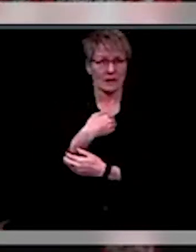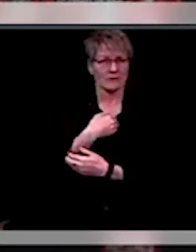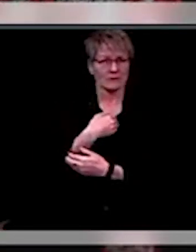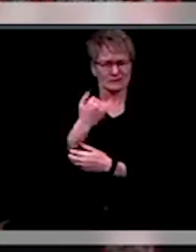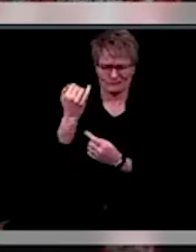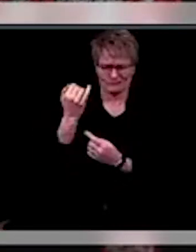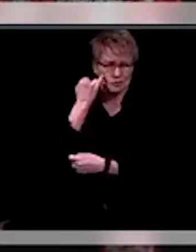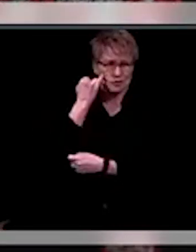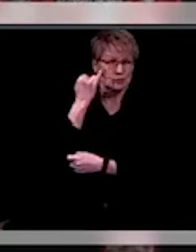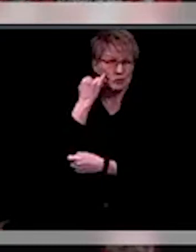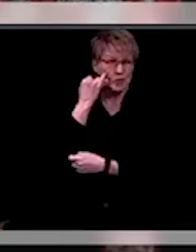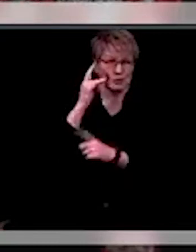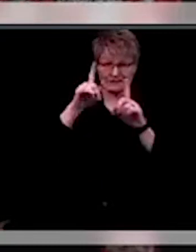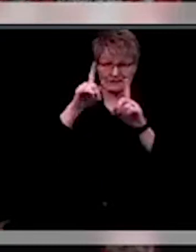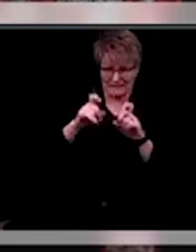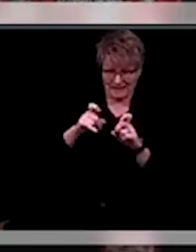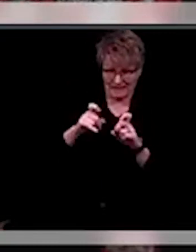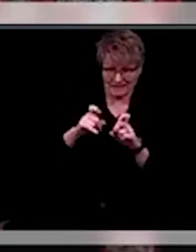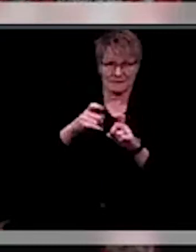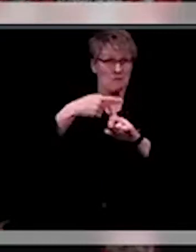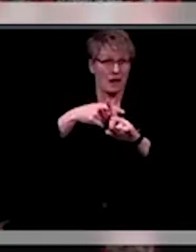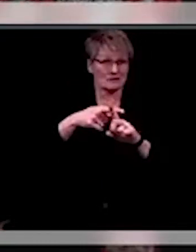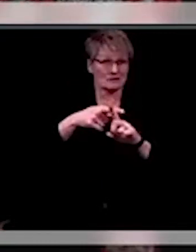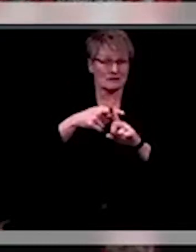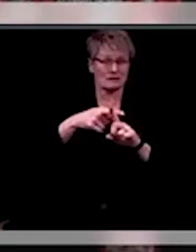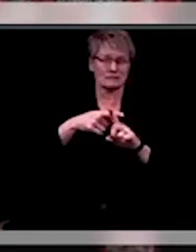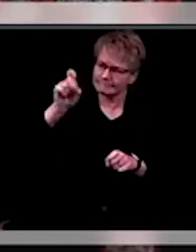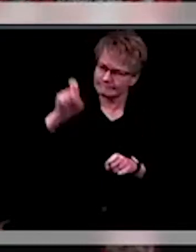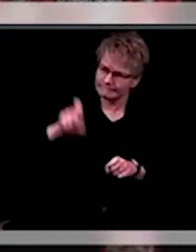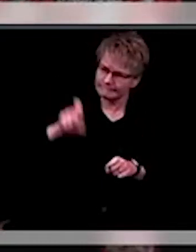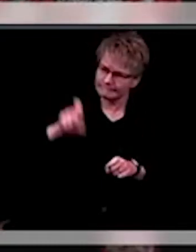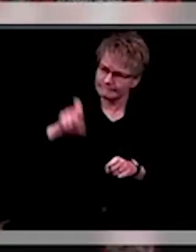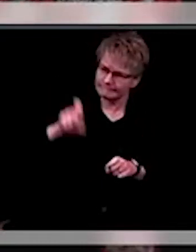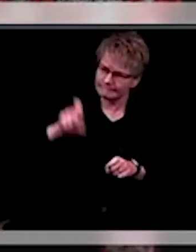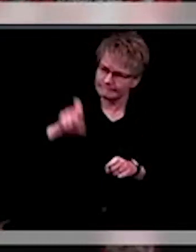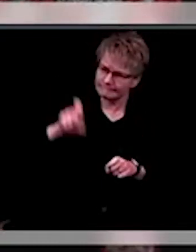their close contacts are and let those individuals know. We recommend that they go get tested.